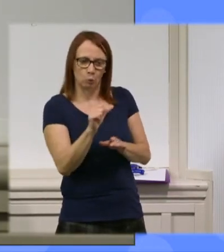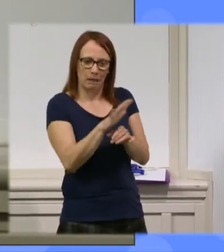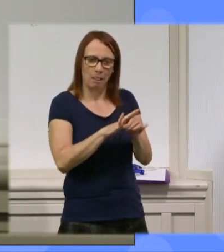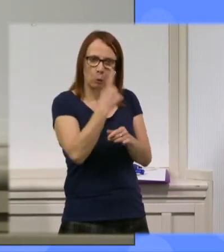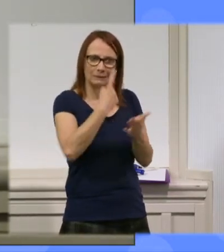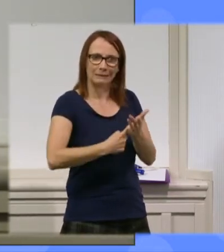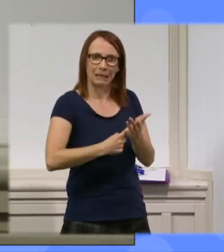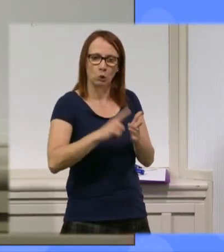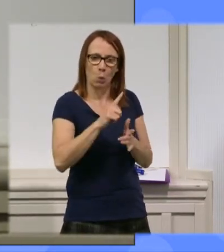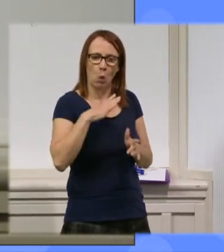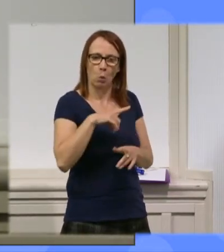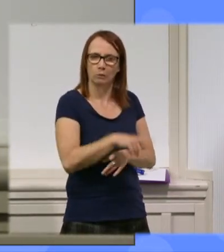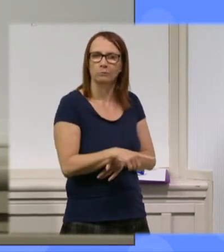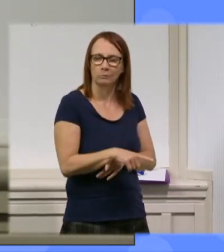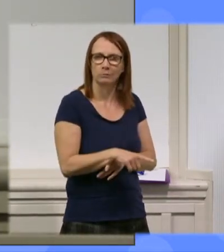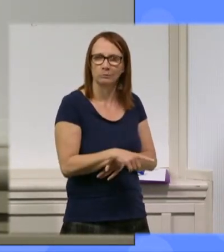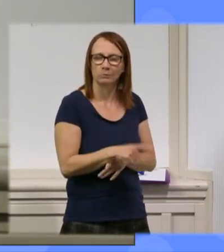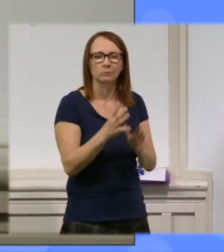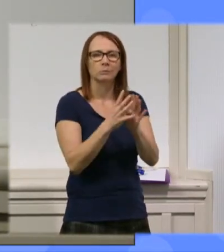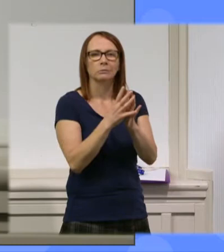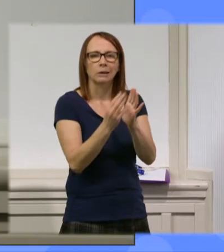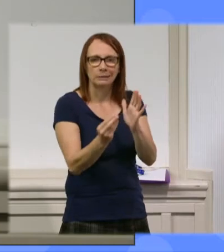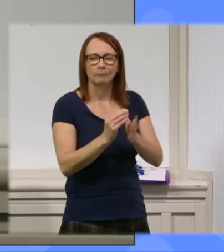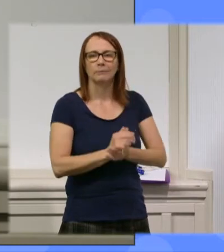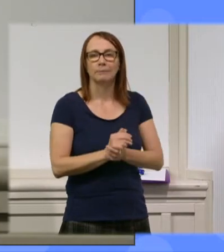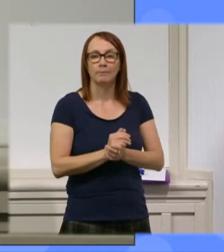them we know for example that when people do have a say in what happens in